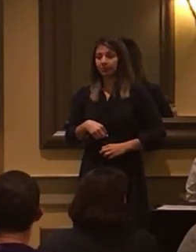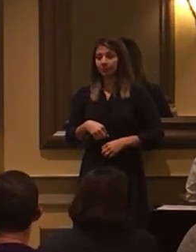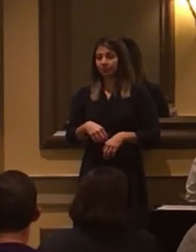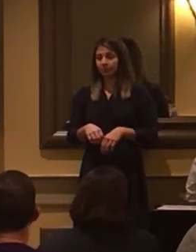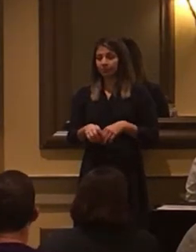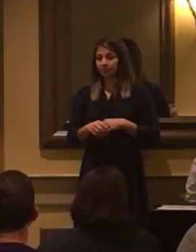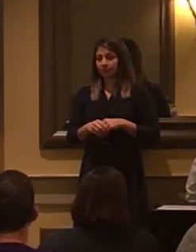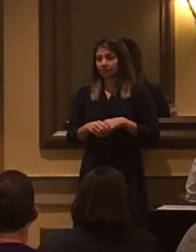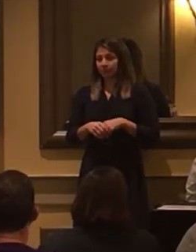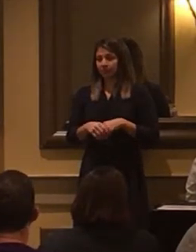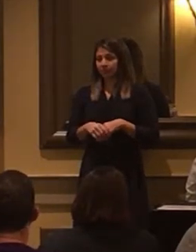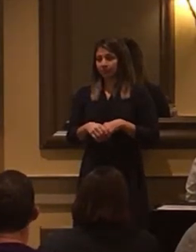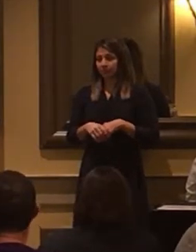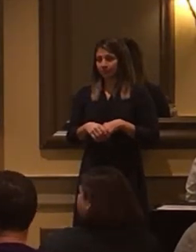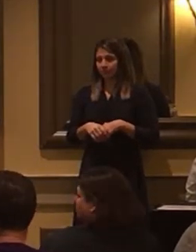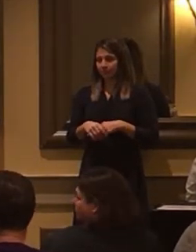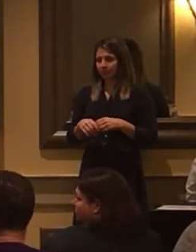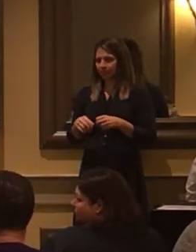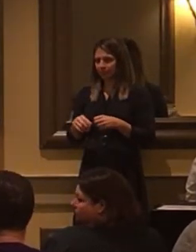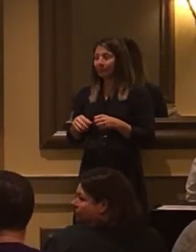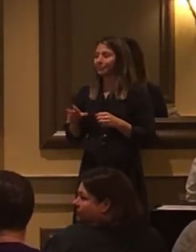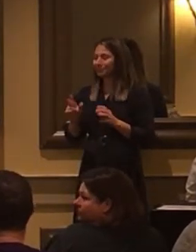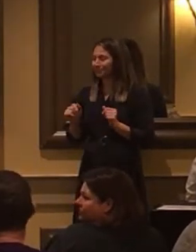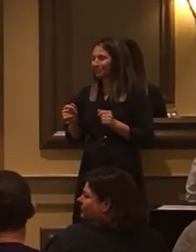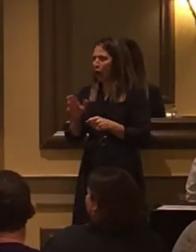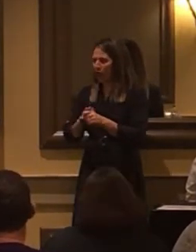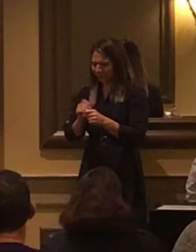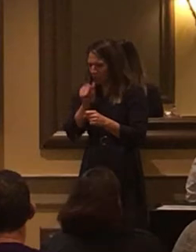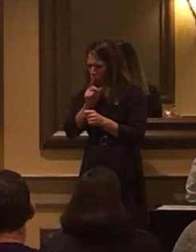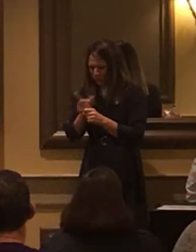Another question?